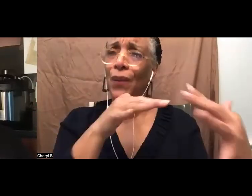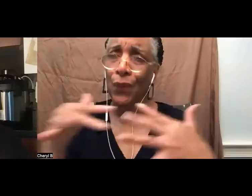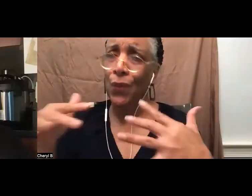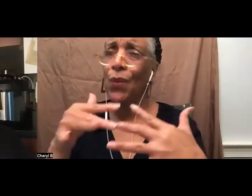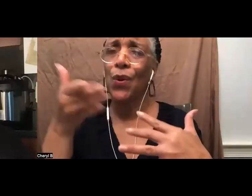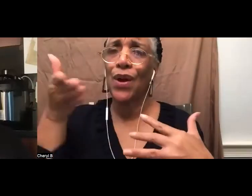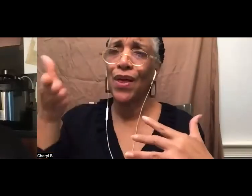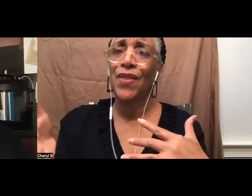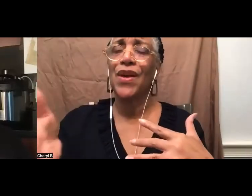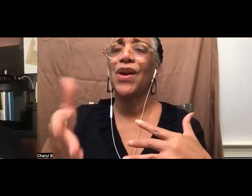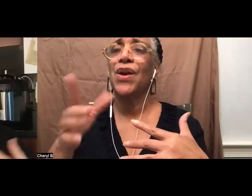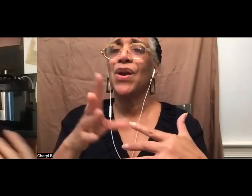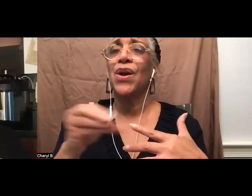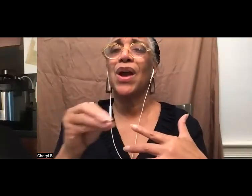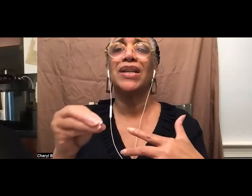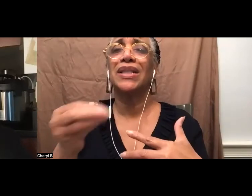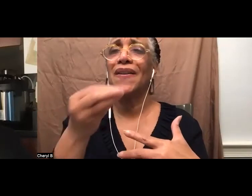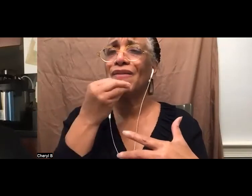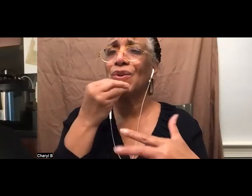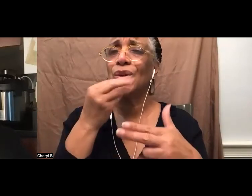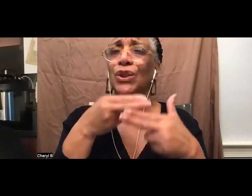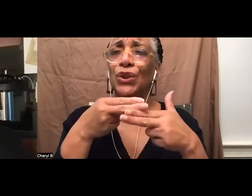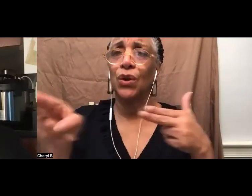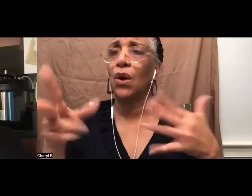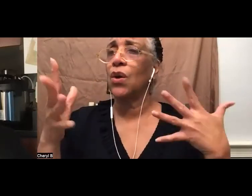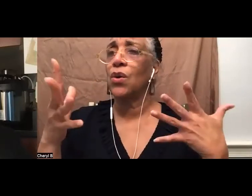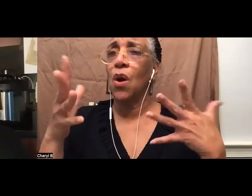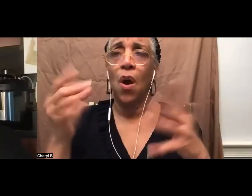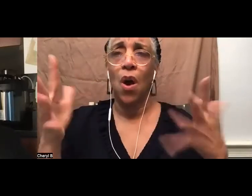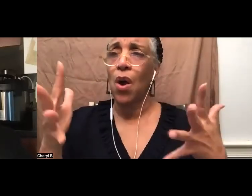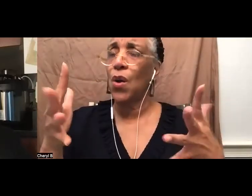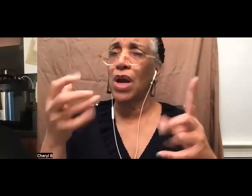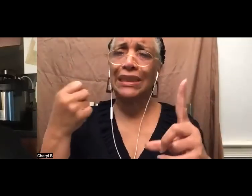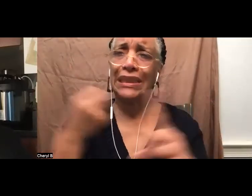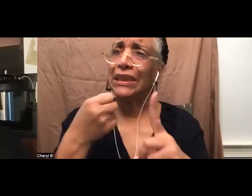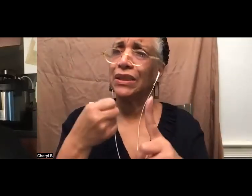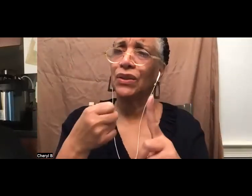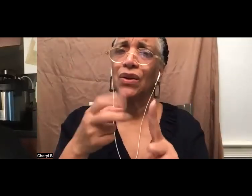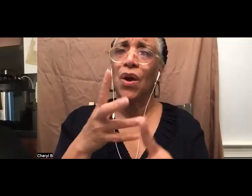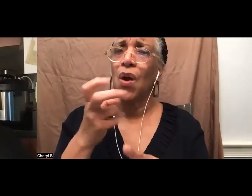shortages for region that's already been hard-hit by environmental degradation due to years of colonialism and